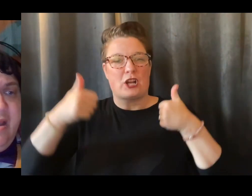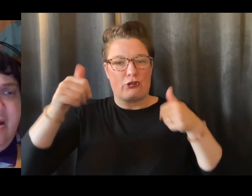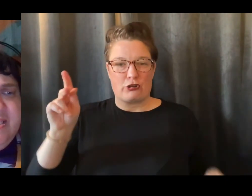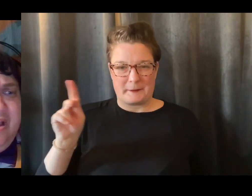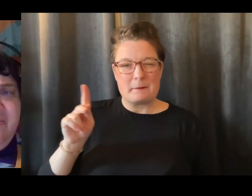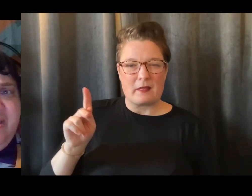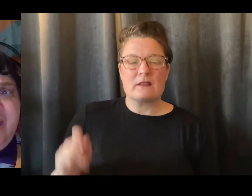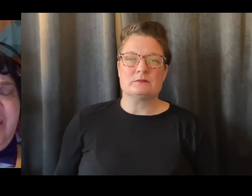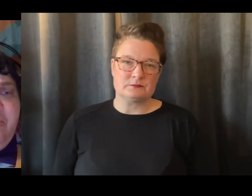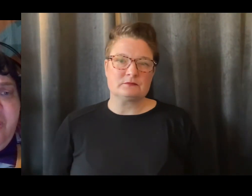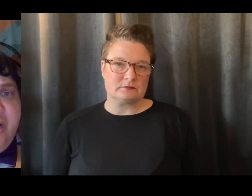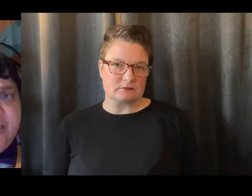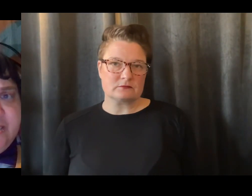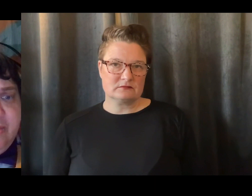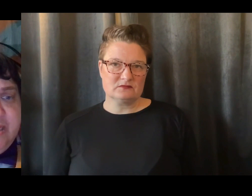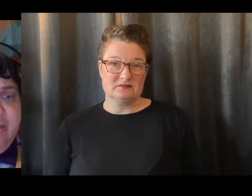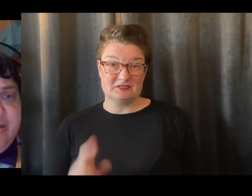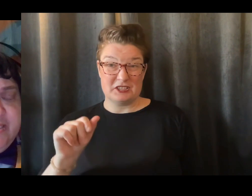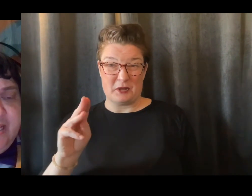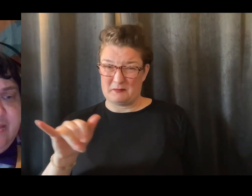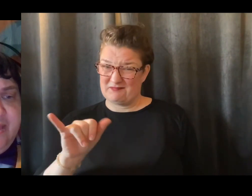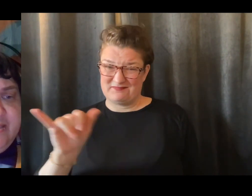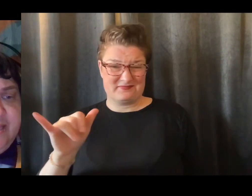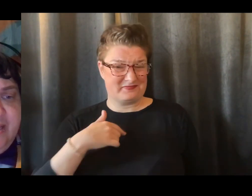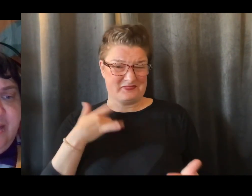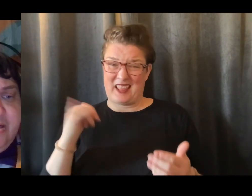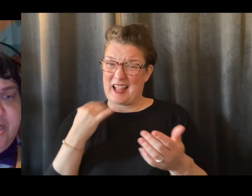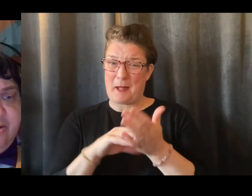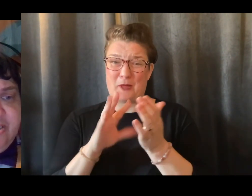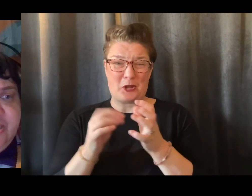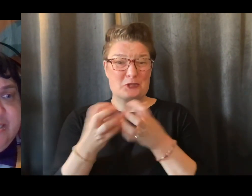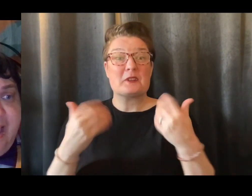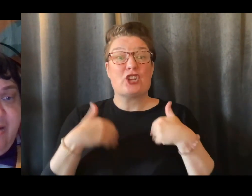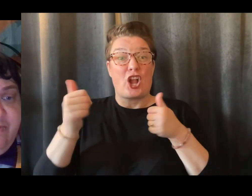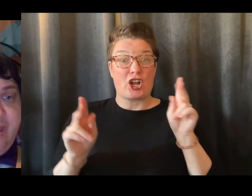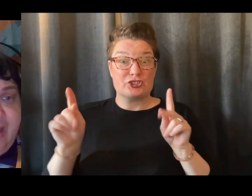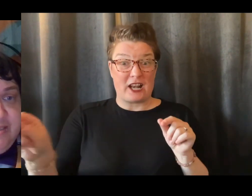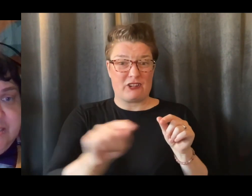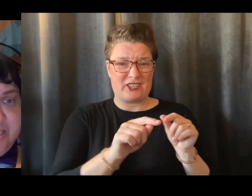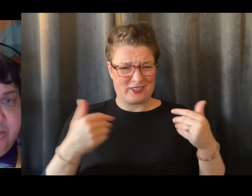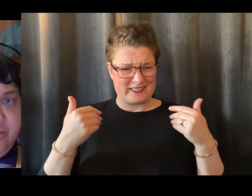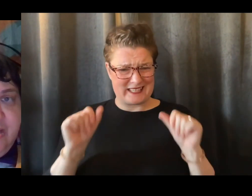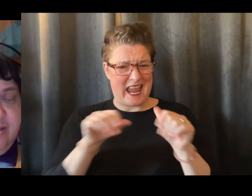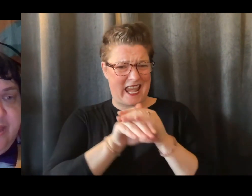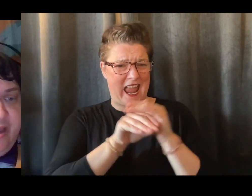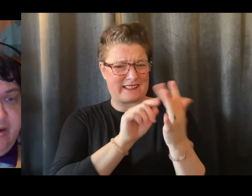I mean, there's like things that Rebekah: yes Nomy: younger generations have access to that are like that I haven't had access